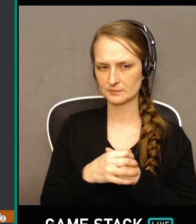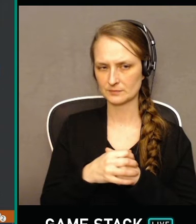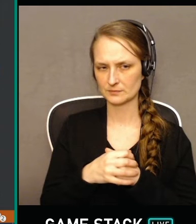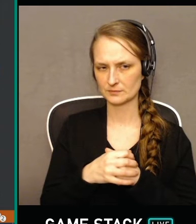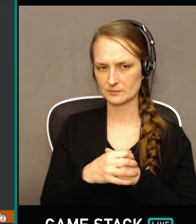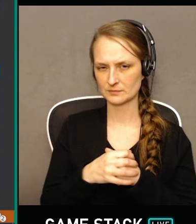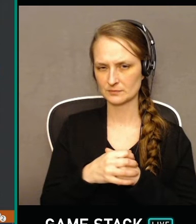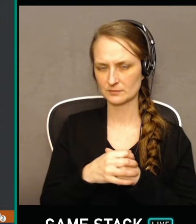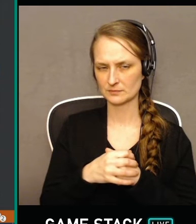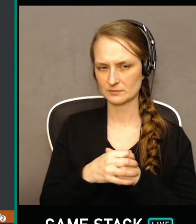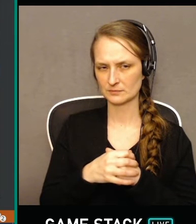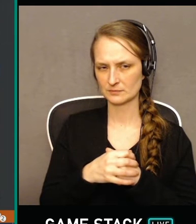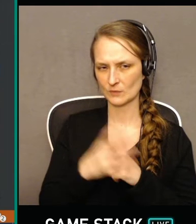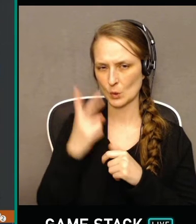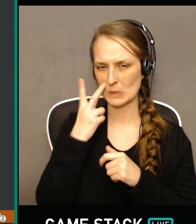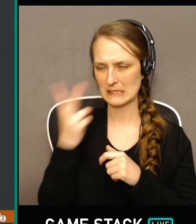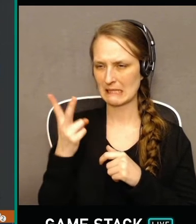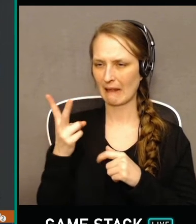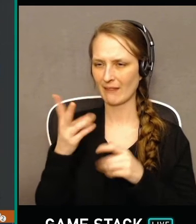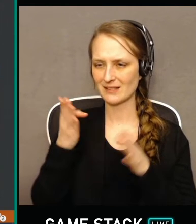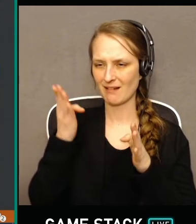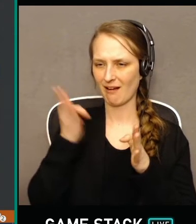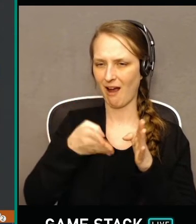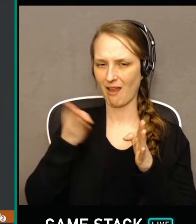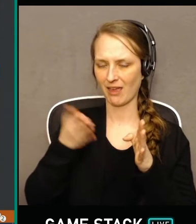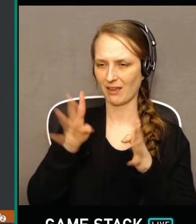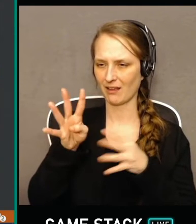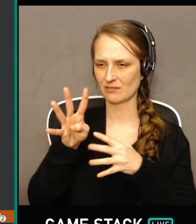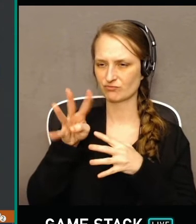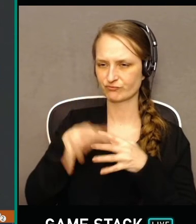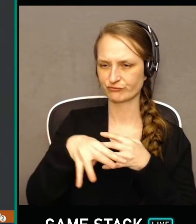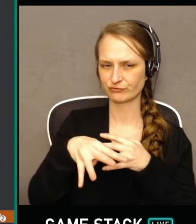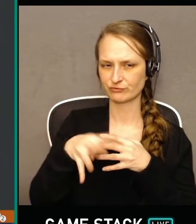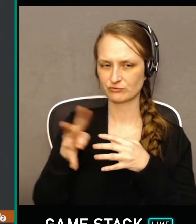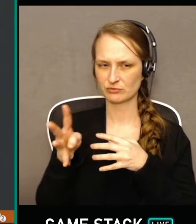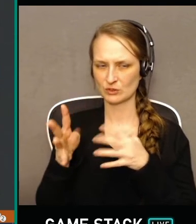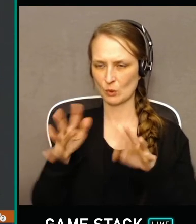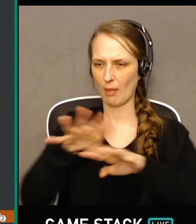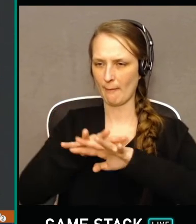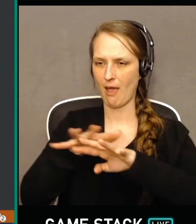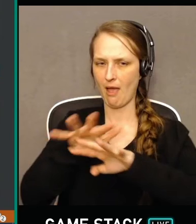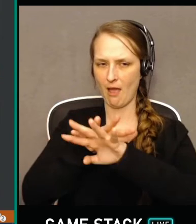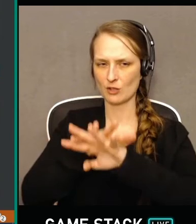Here we see this culling in action showing how individual meshlets within this meshletized Dragon get called